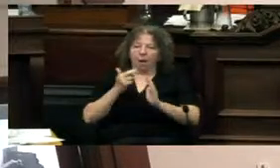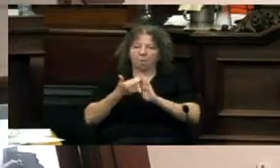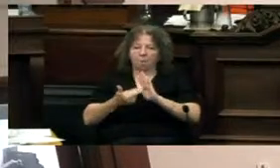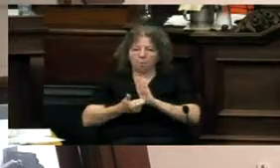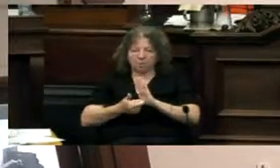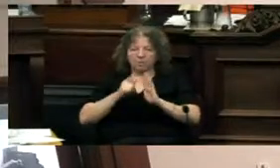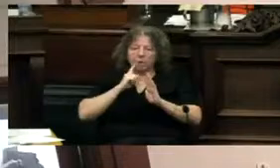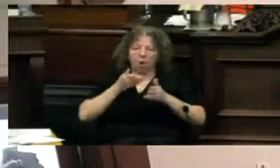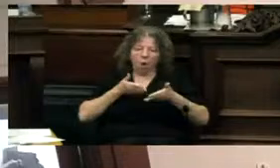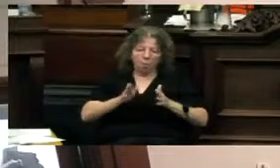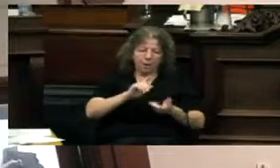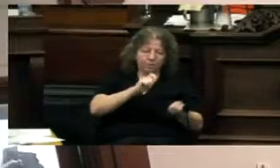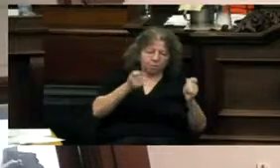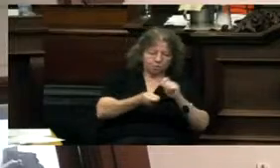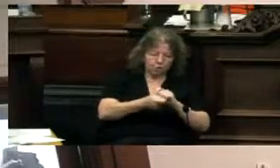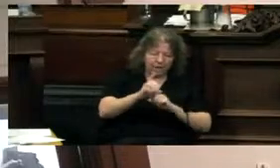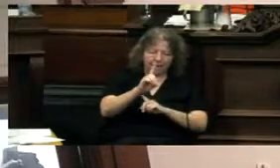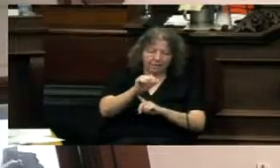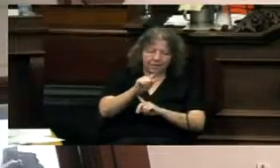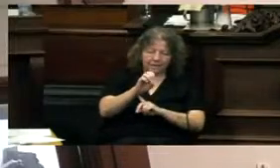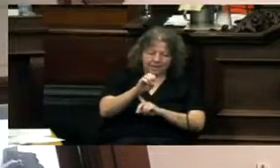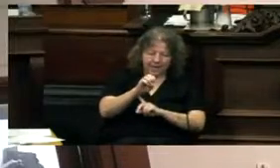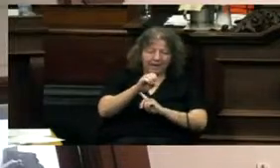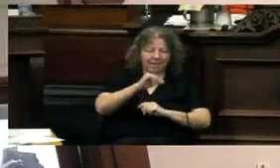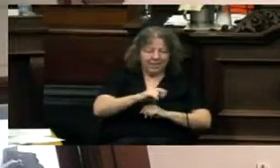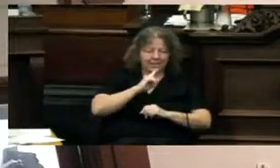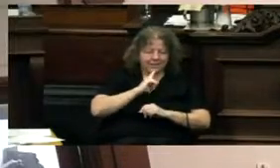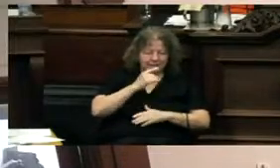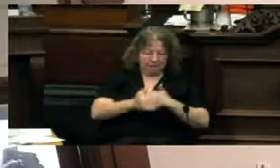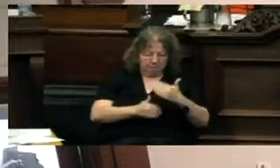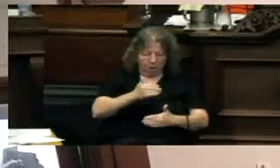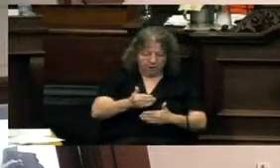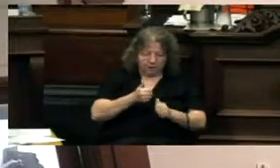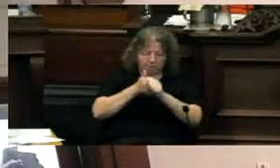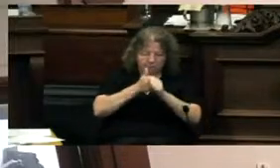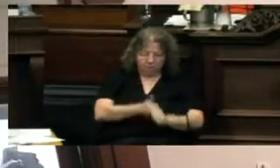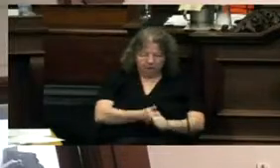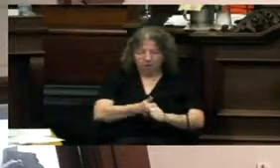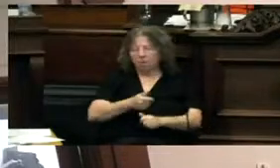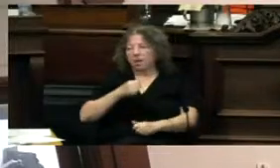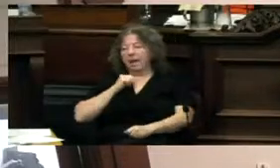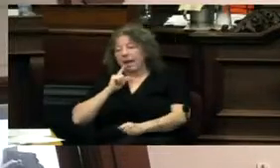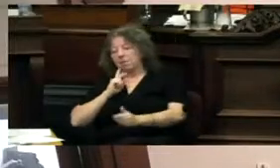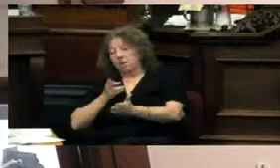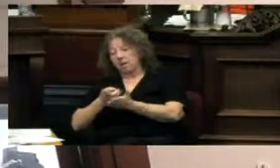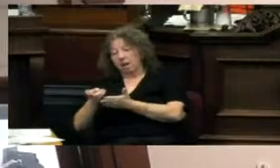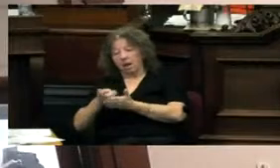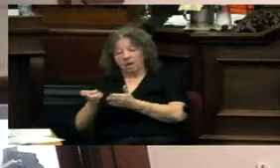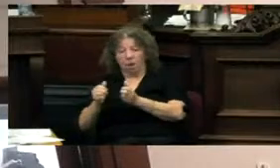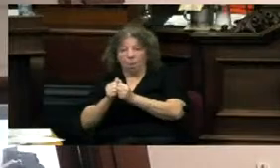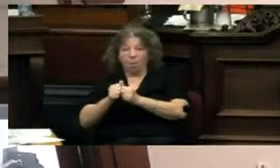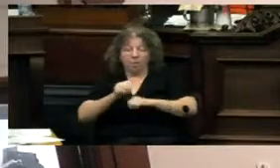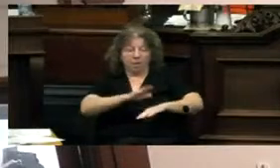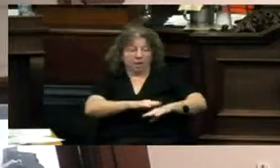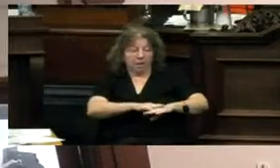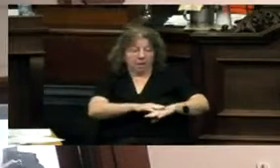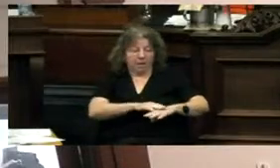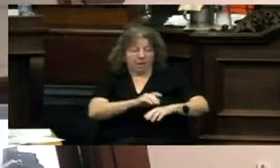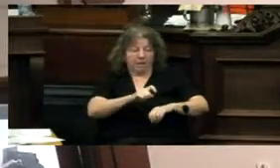meeting on another day, then we can. And I think one of the things that's really key here is that we are working within the